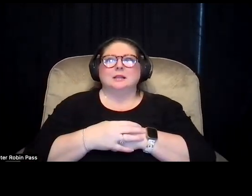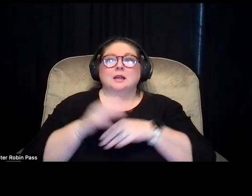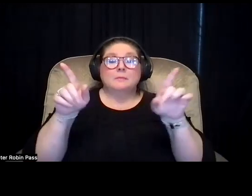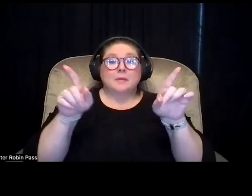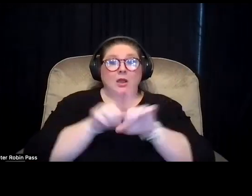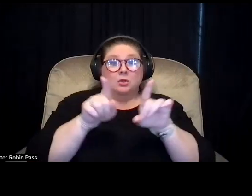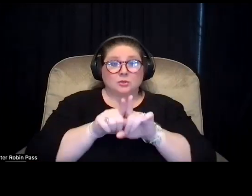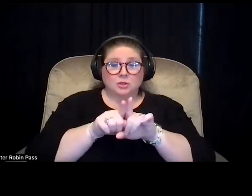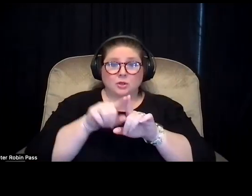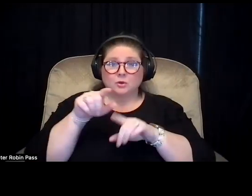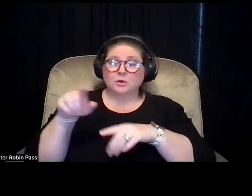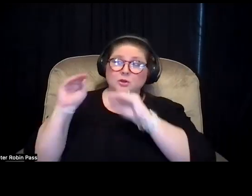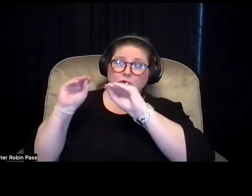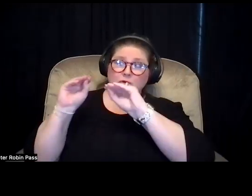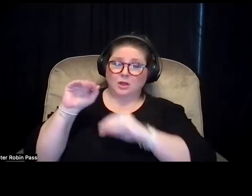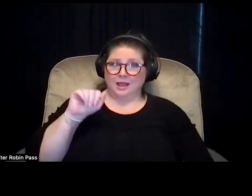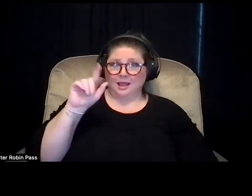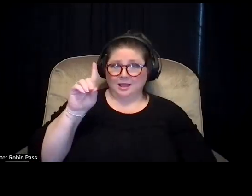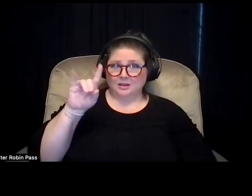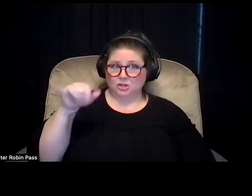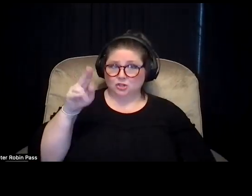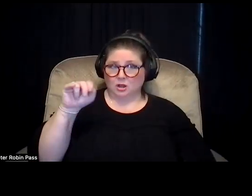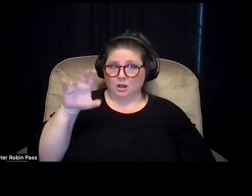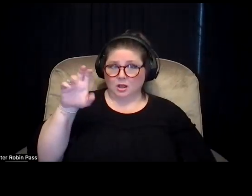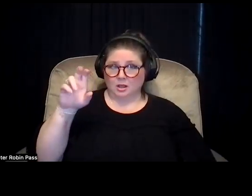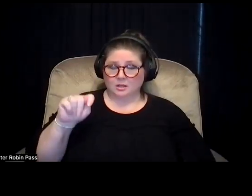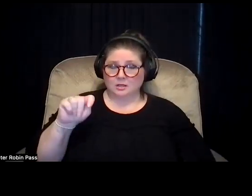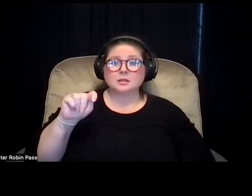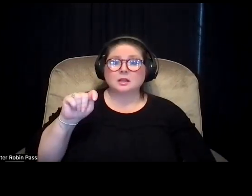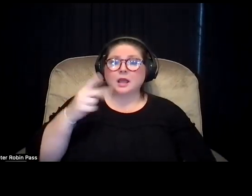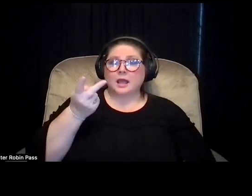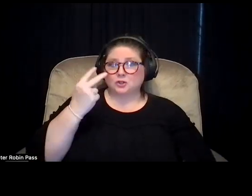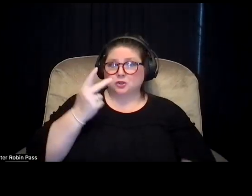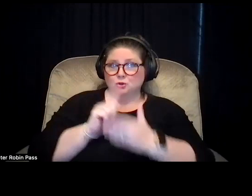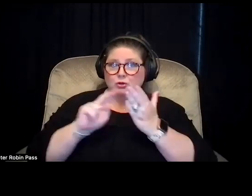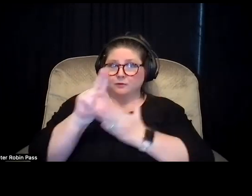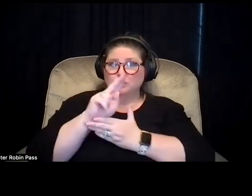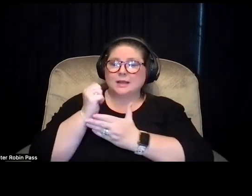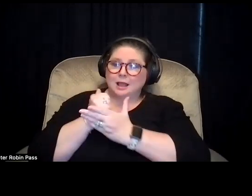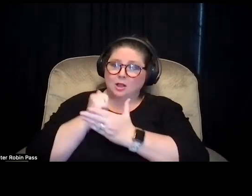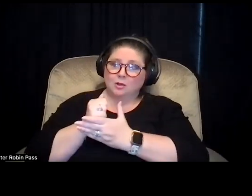adjunct at two universities in new jersey where i help educators teach about the holocaust and other